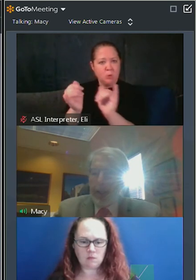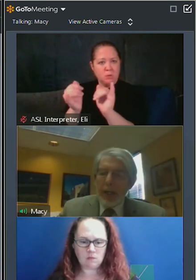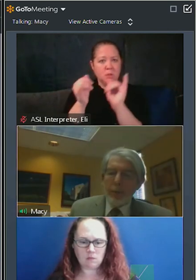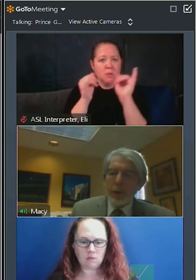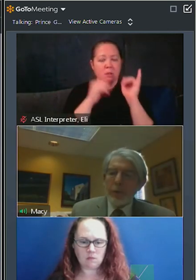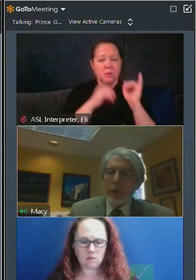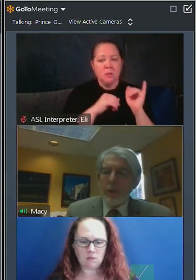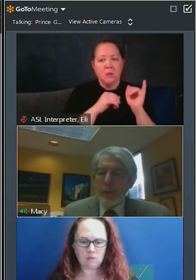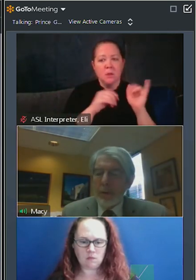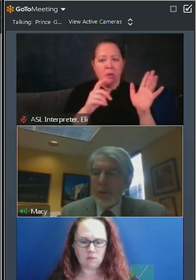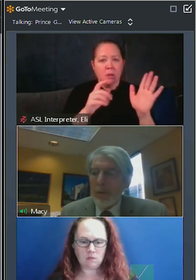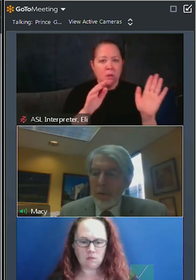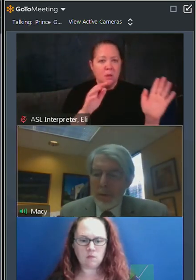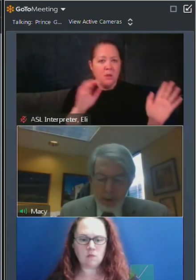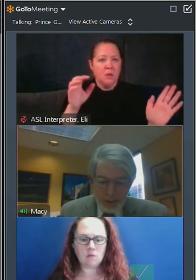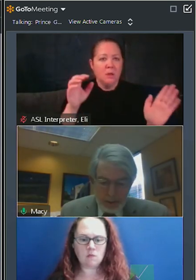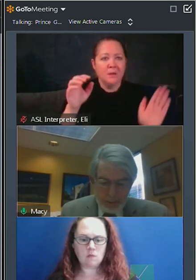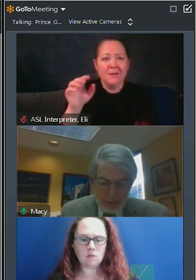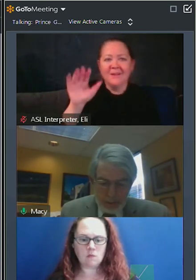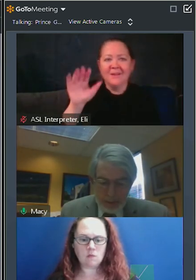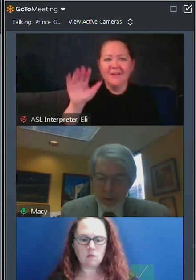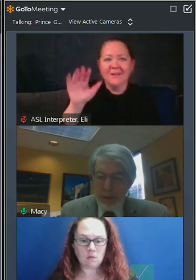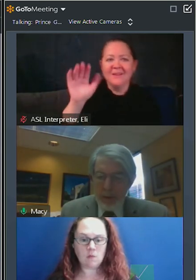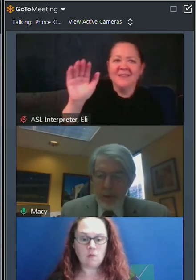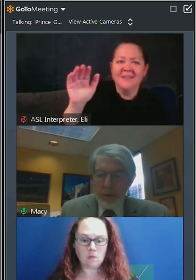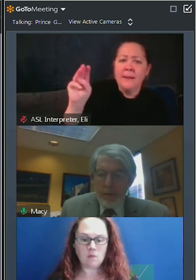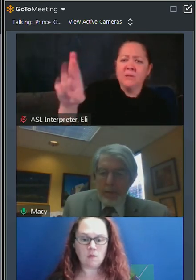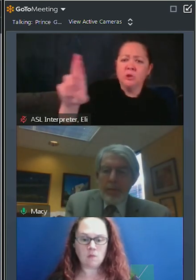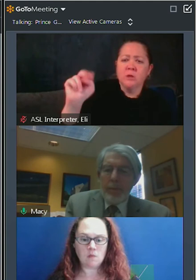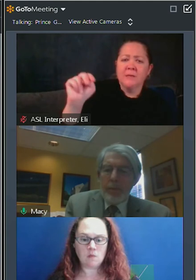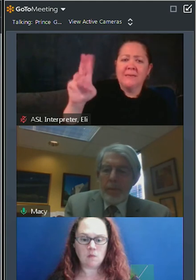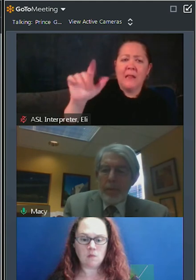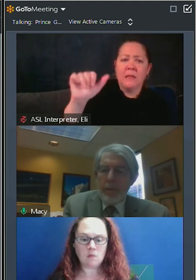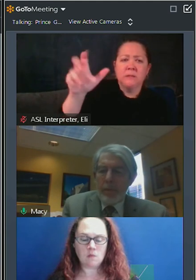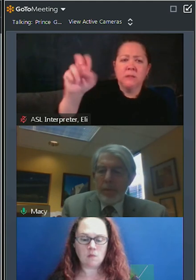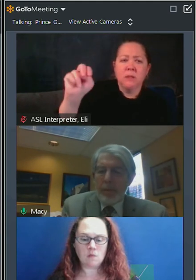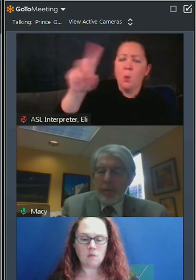Mr. Mr. Johnson, Mr. Scott Nelson, I'm gonna, when you finish your presentation,